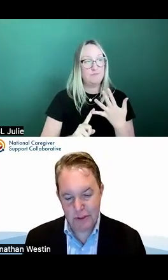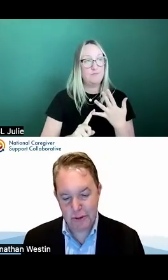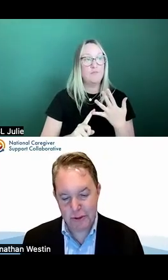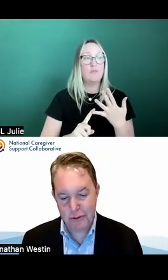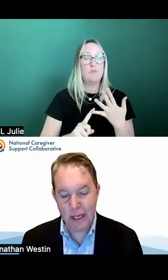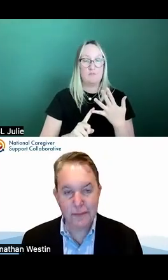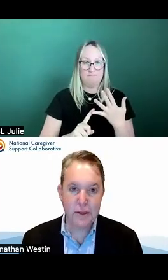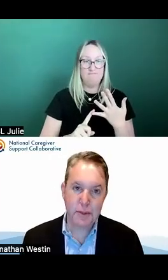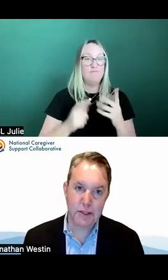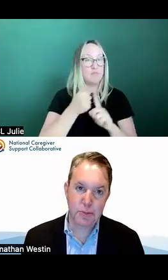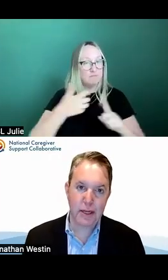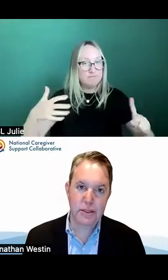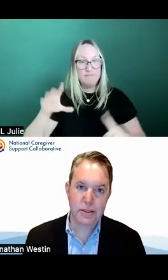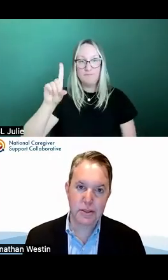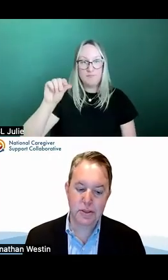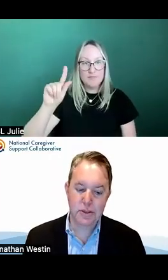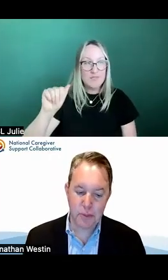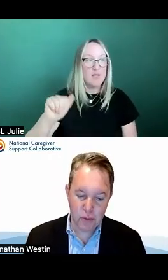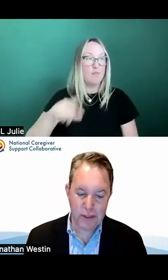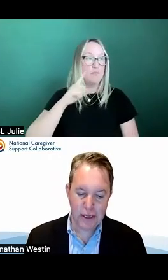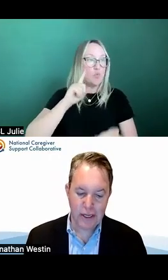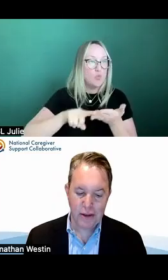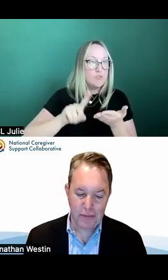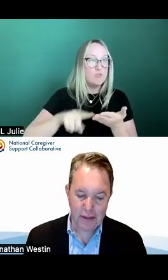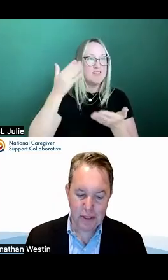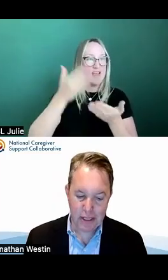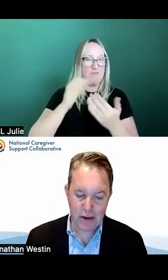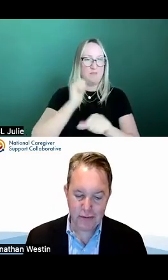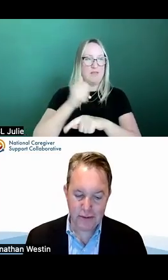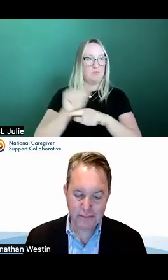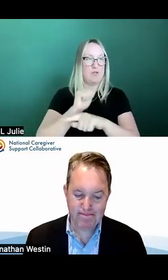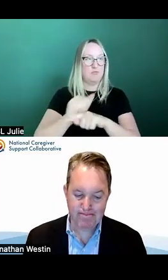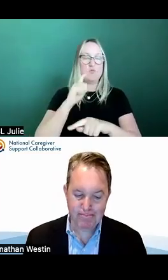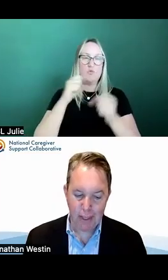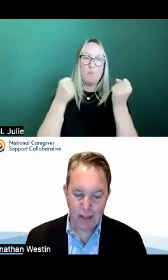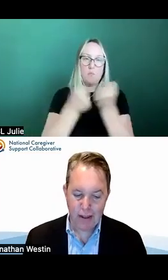research and evidence-based practices to support family caregivers.